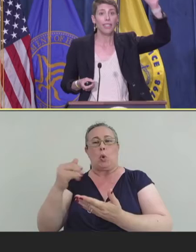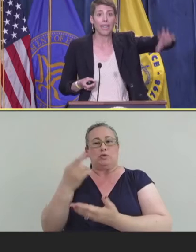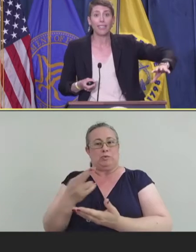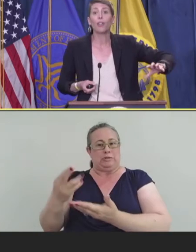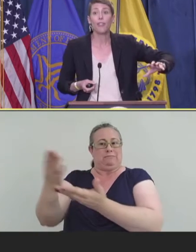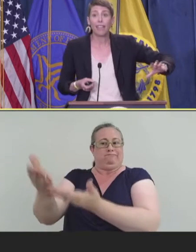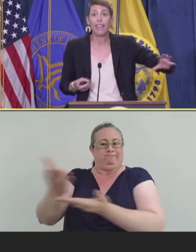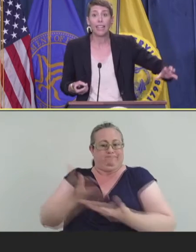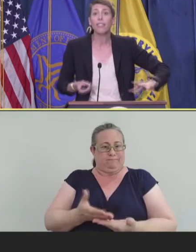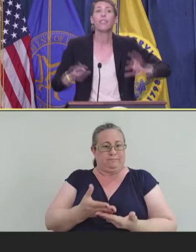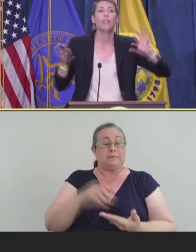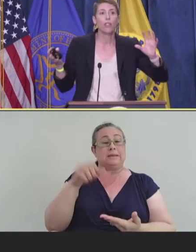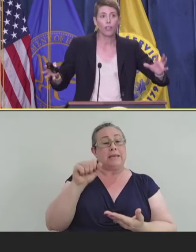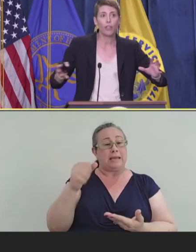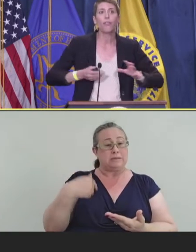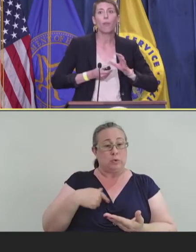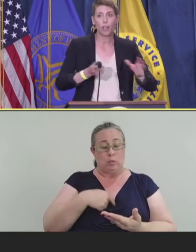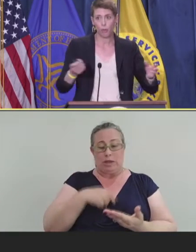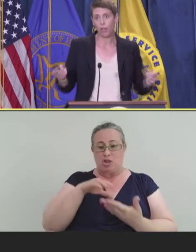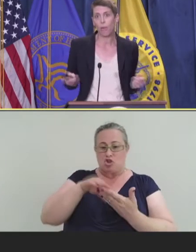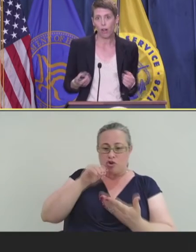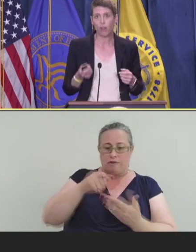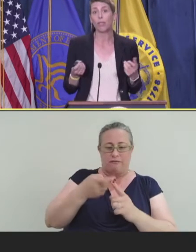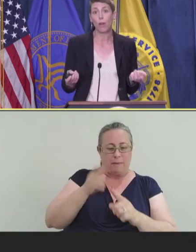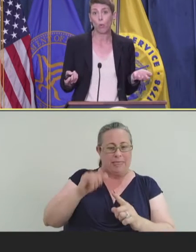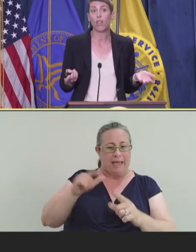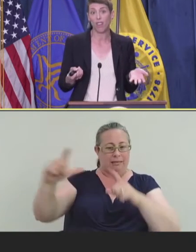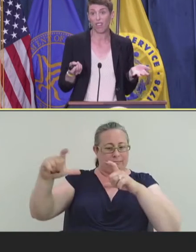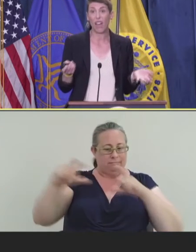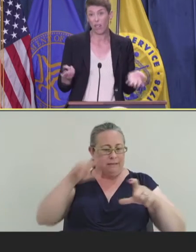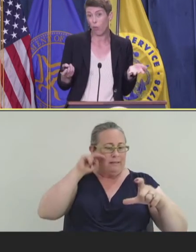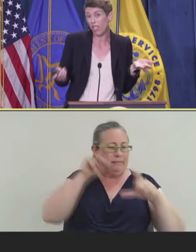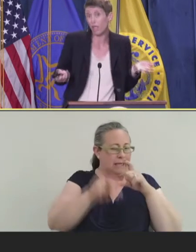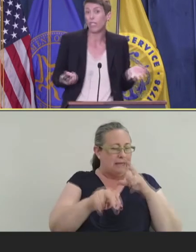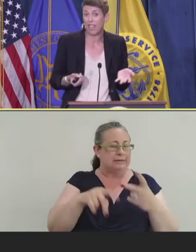yes, or in that lens, learn from our community partners about what our county was and was not